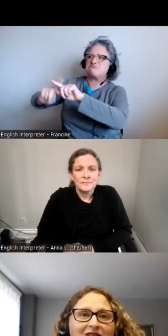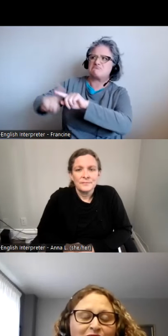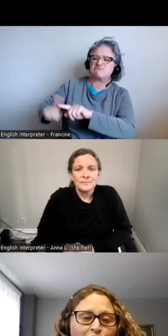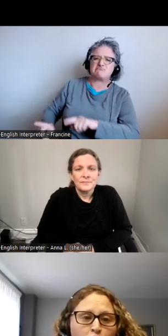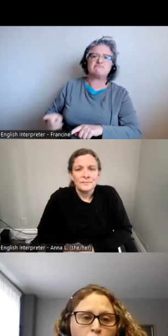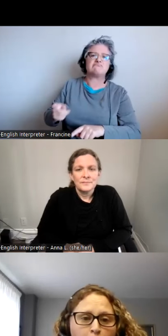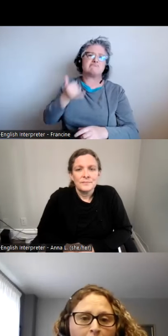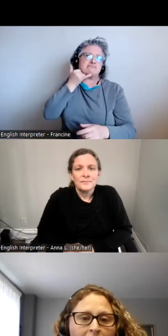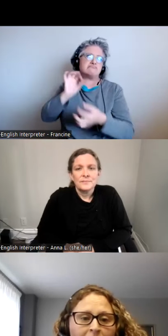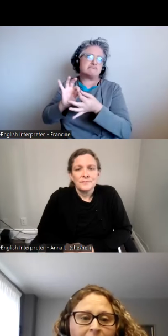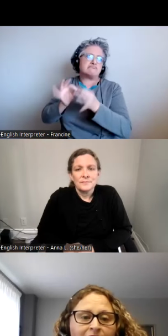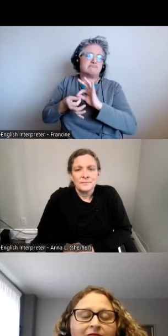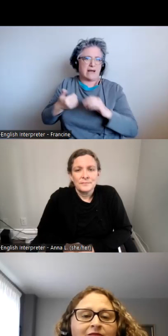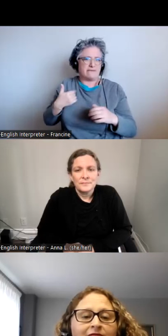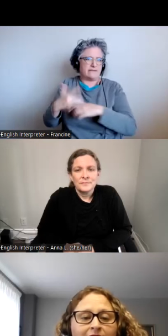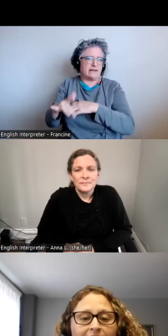5, 5, 8, apologize, or you can email us@vaccine.consultsattickets.ca, and we do have language line available for interpretation, if necessary.